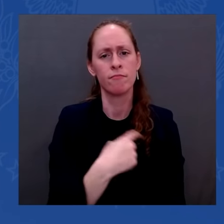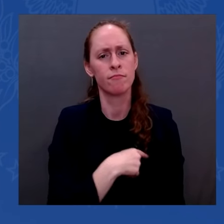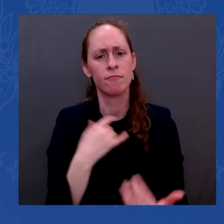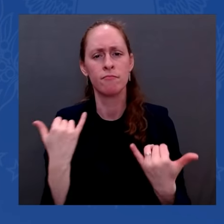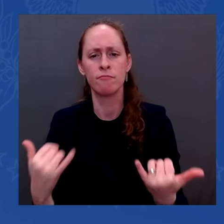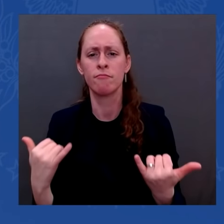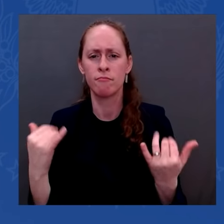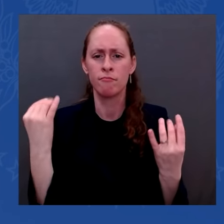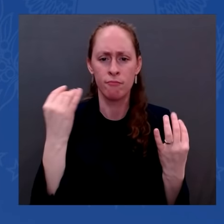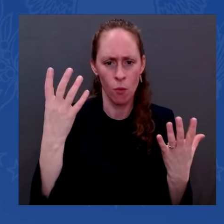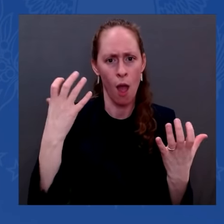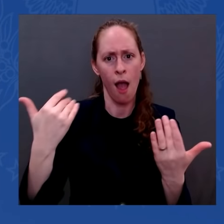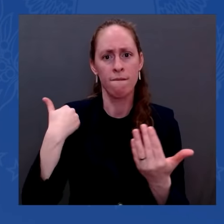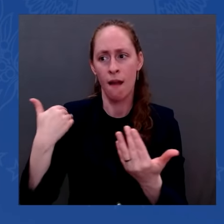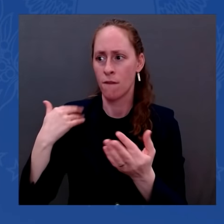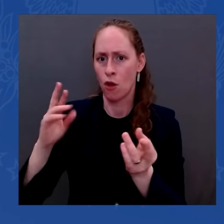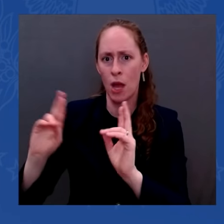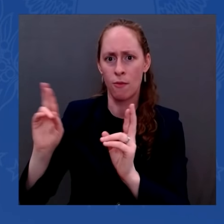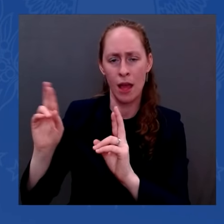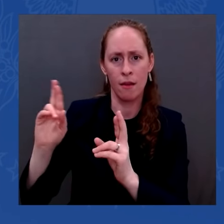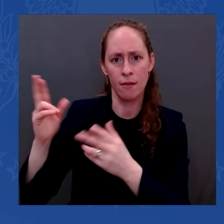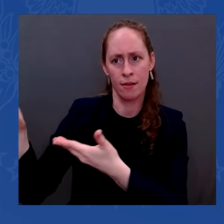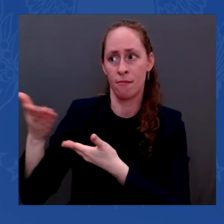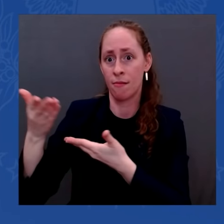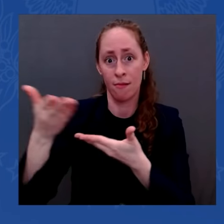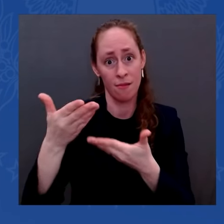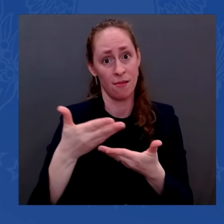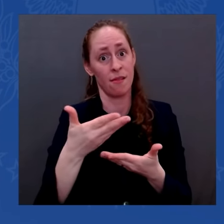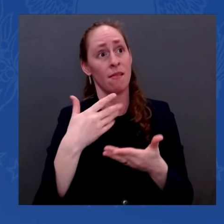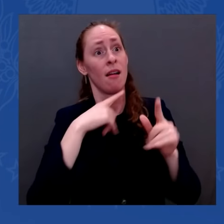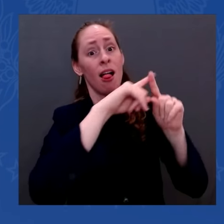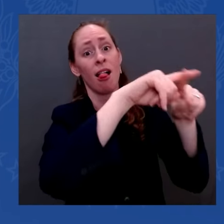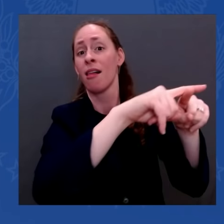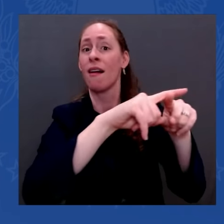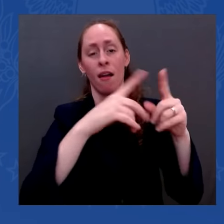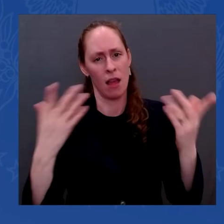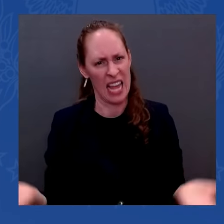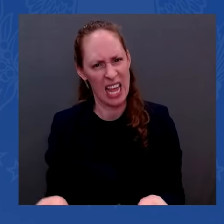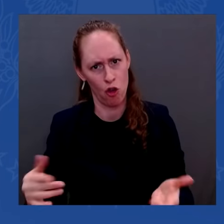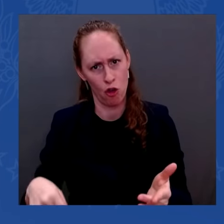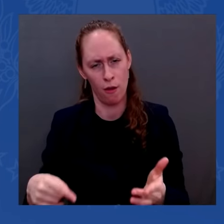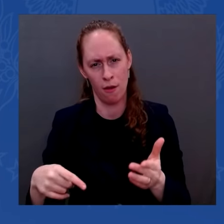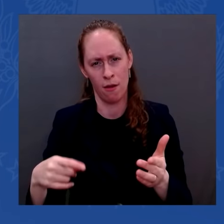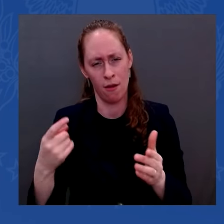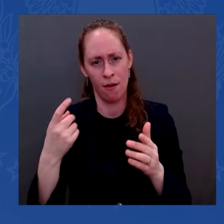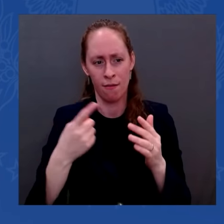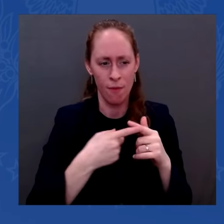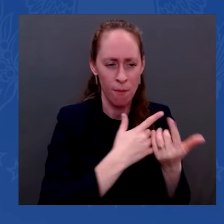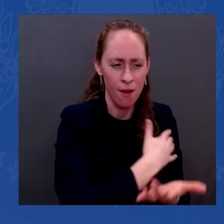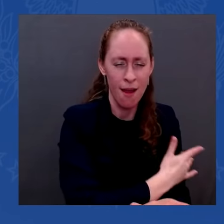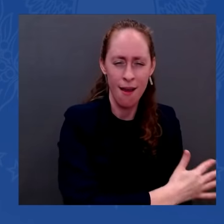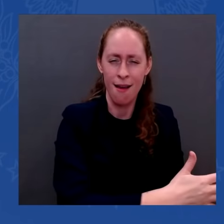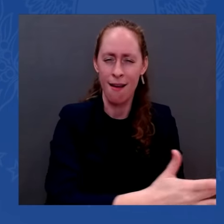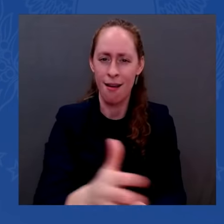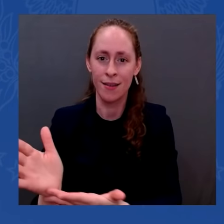Do I yield you now or do I go on? Administrator McCarthy: You can go on. The President: I can go on? Okay.